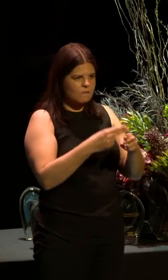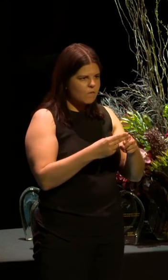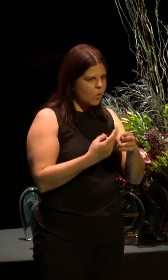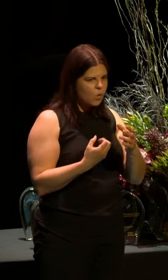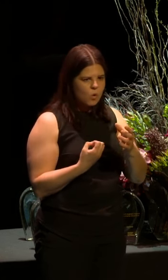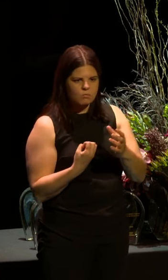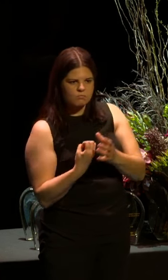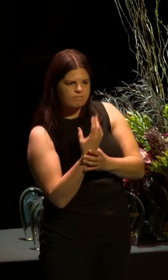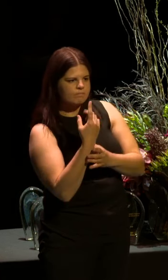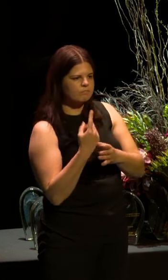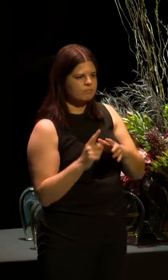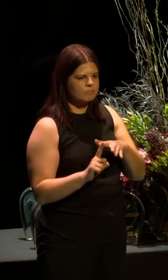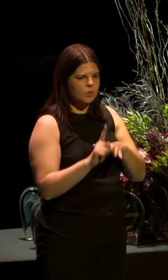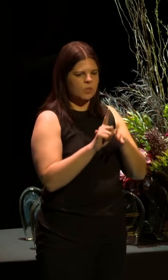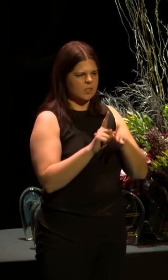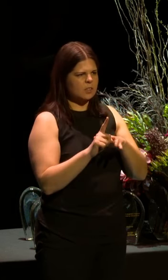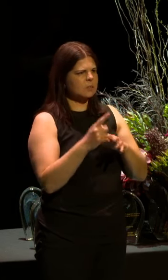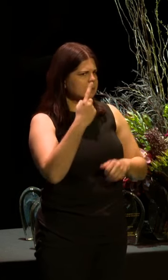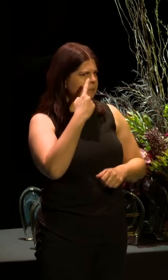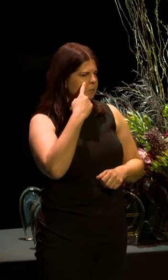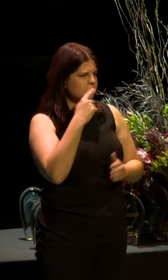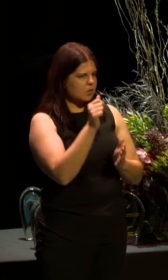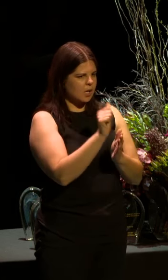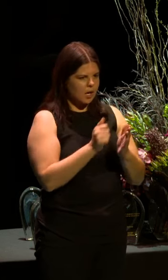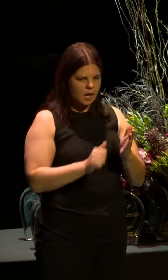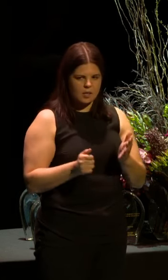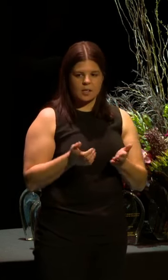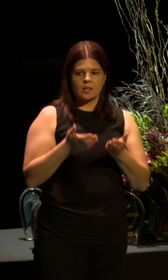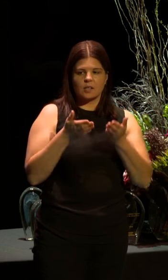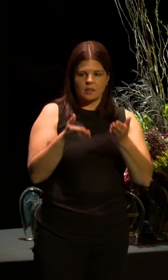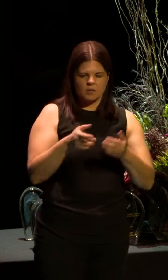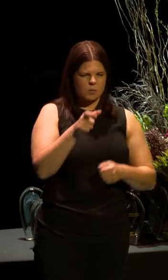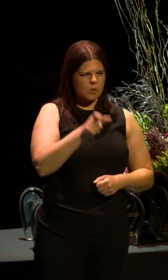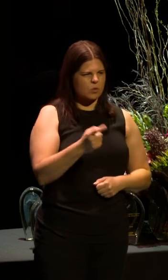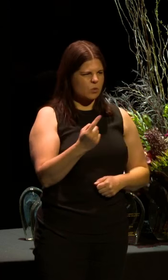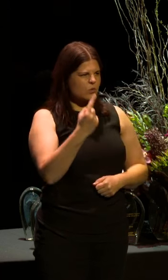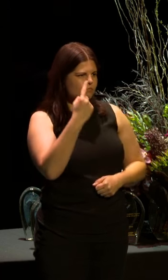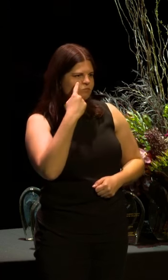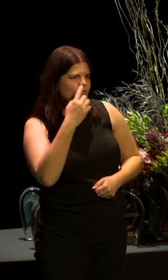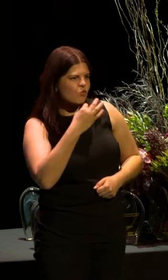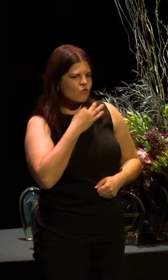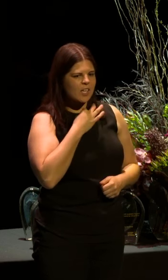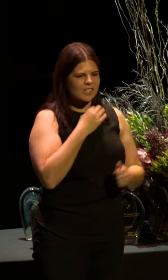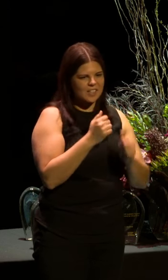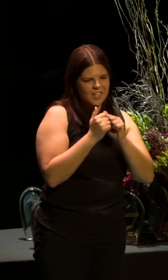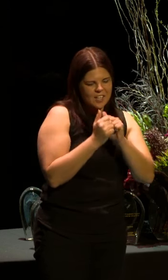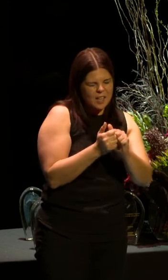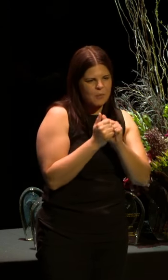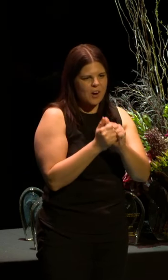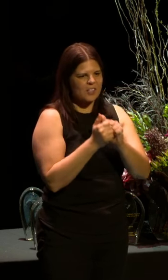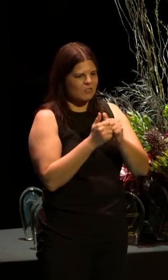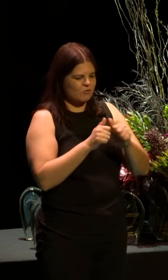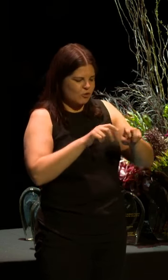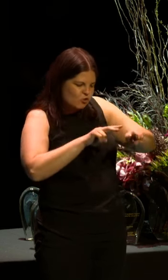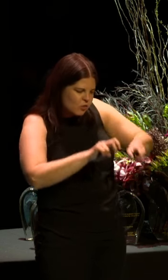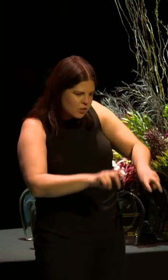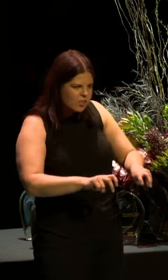is given to an artist whose work is characterised by experimentation, risk, collaboration, research, and development.